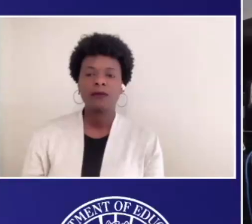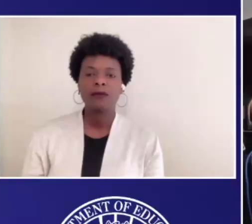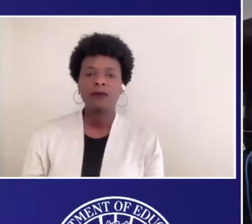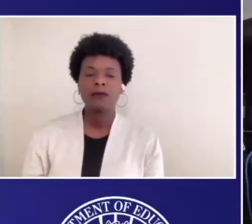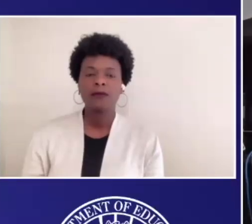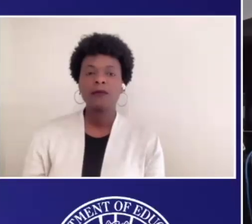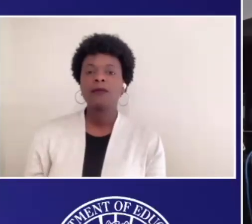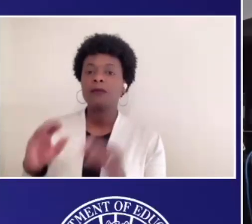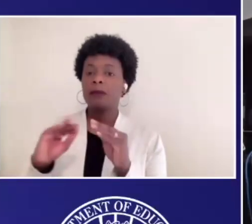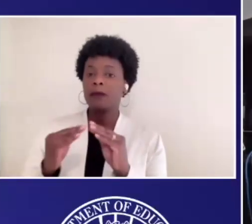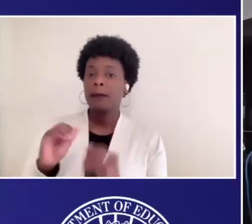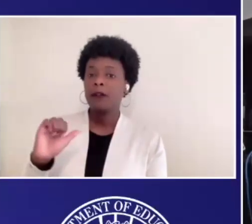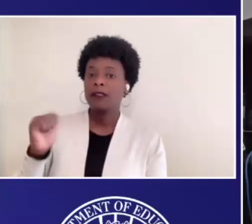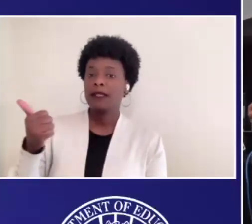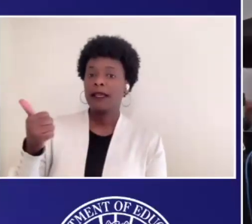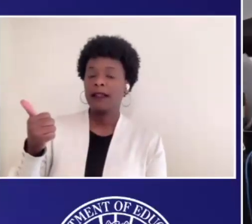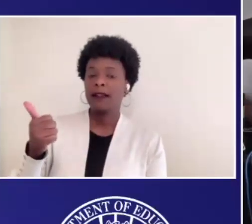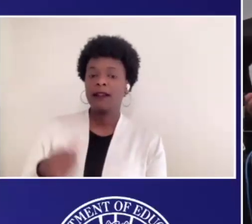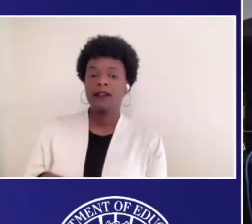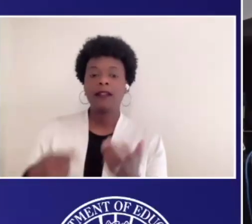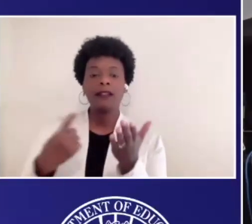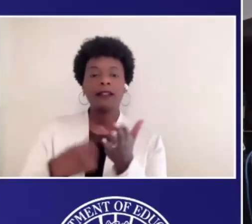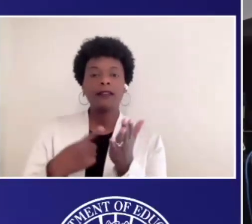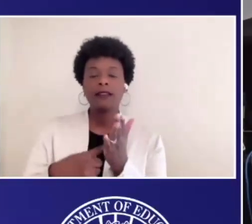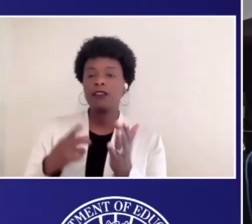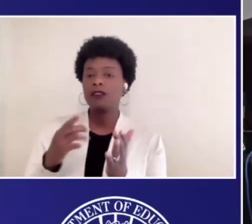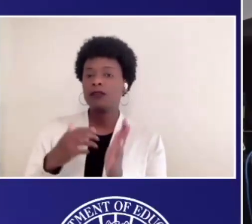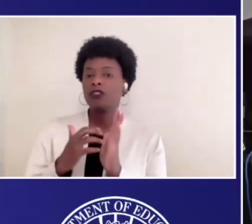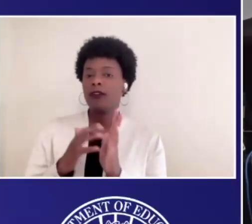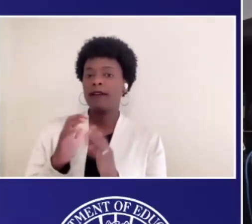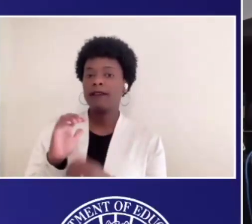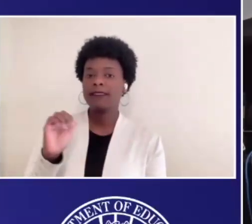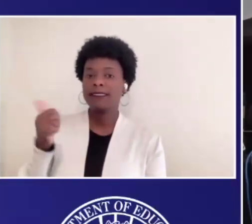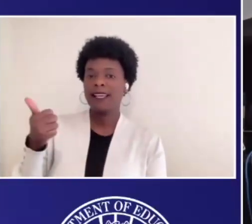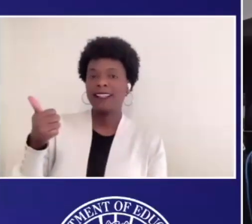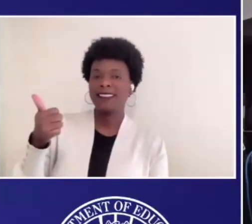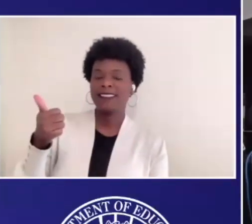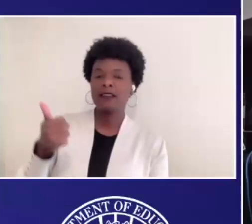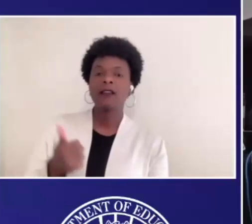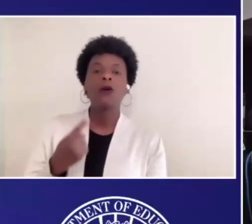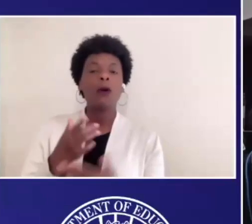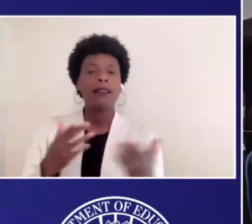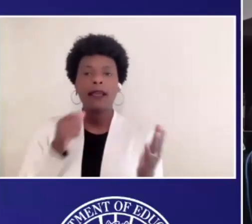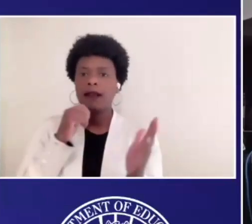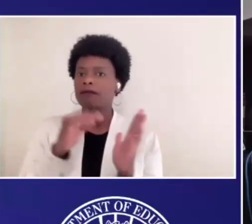Number ten. Discussion draft number ten. The one, the one thing I did not write down on the list was the number of the